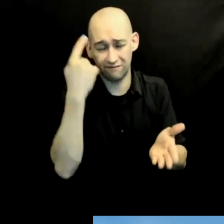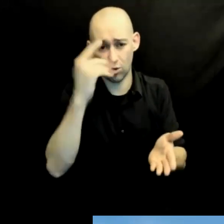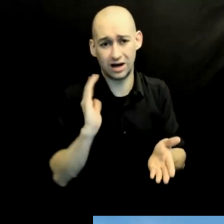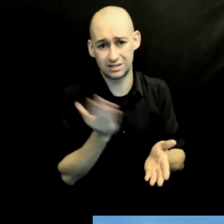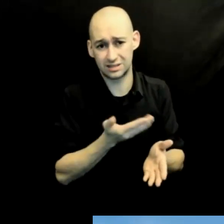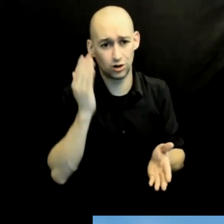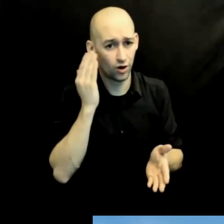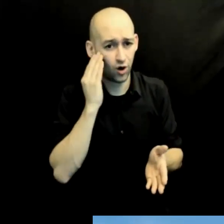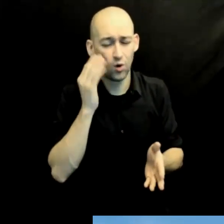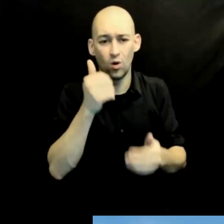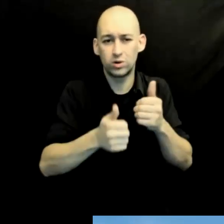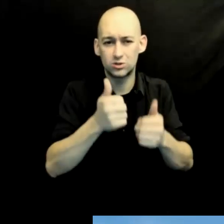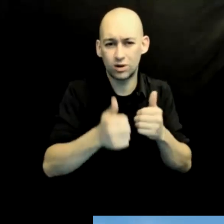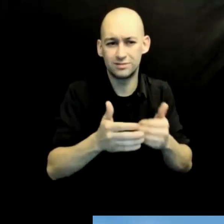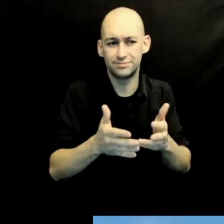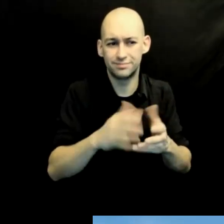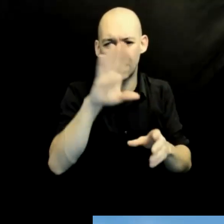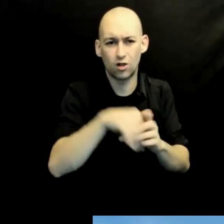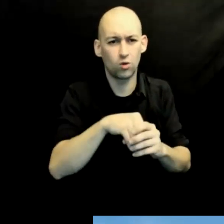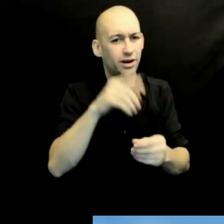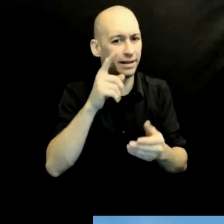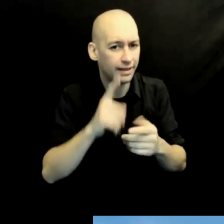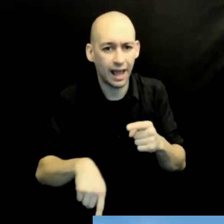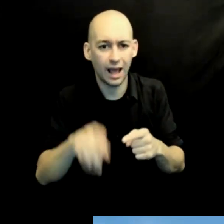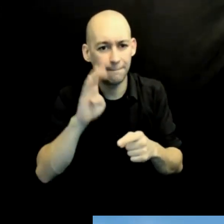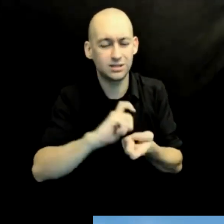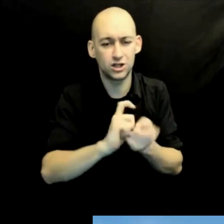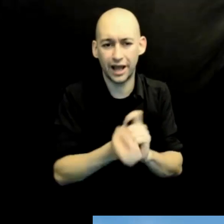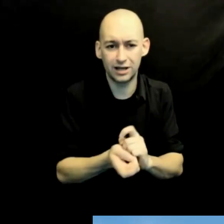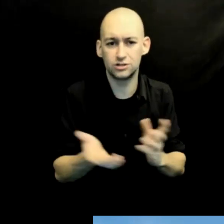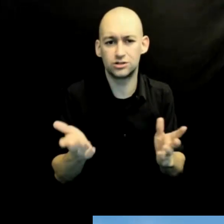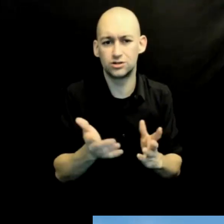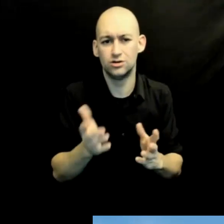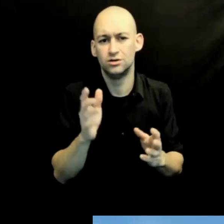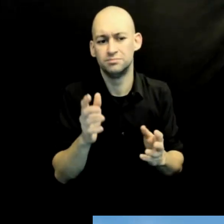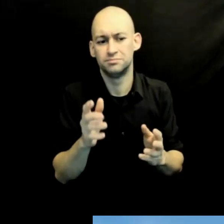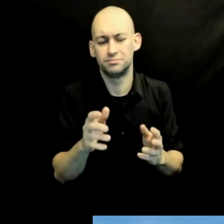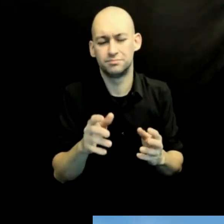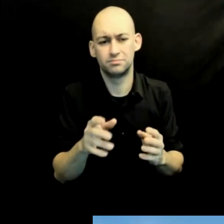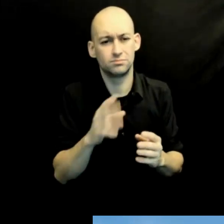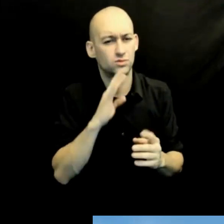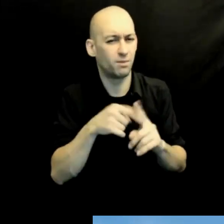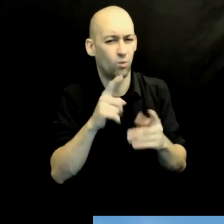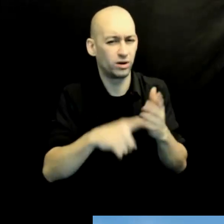is included in the Plan that can't be changed? That way, we don't waste time commenting on it.